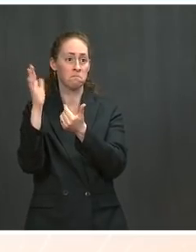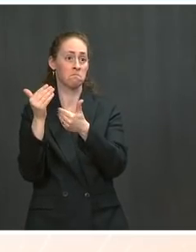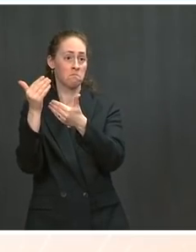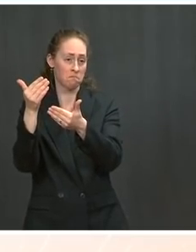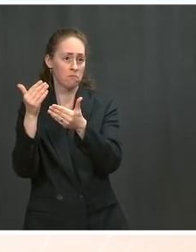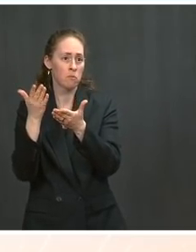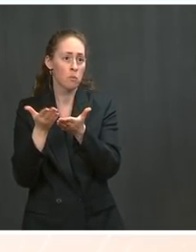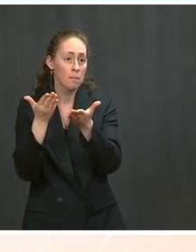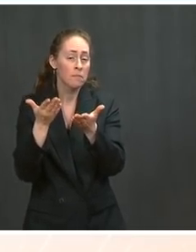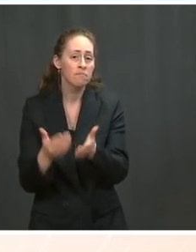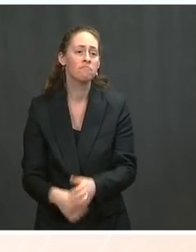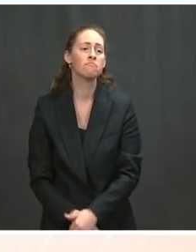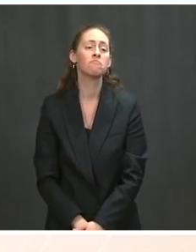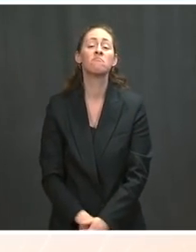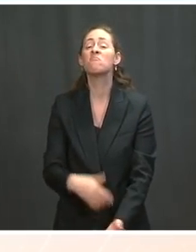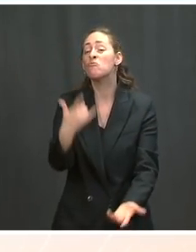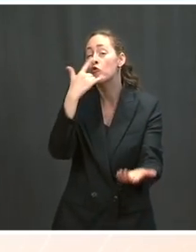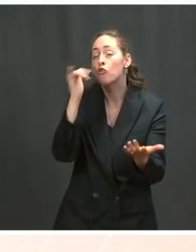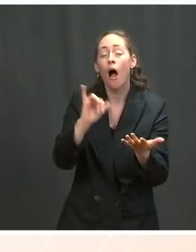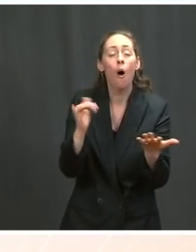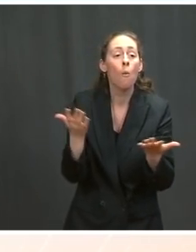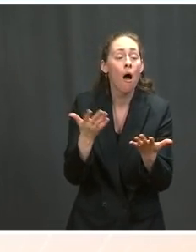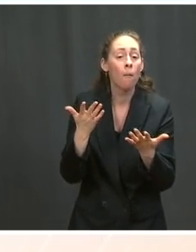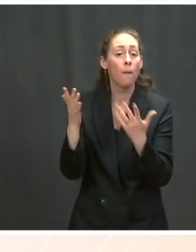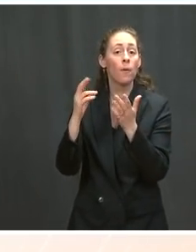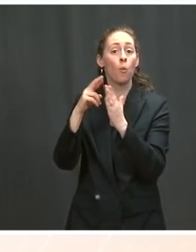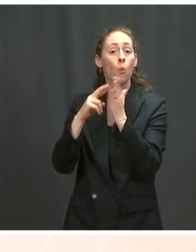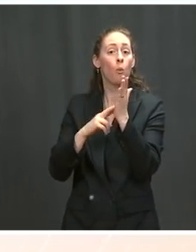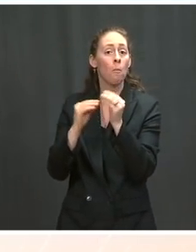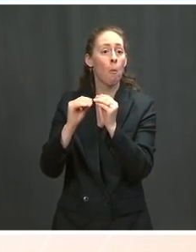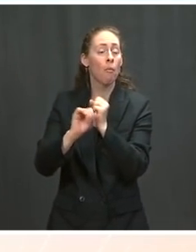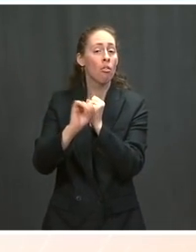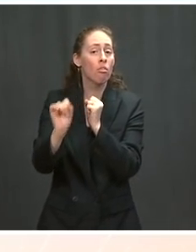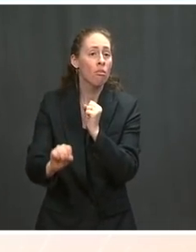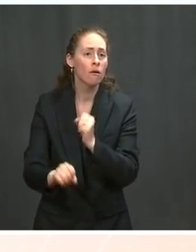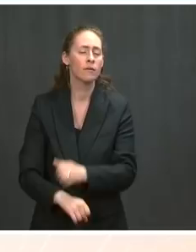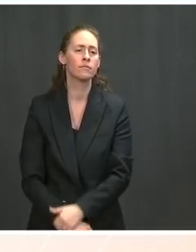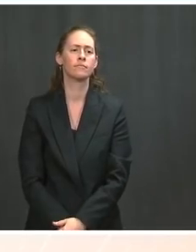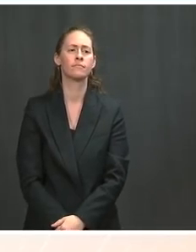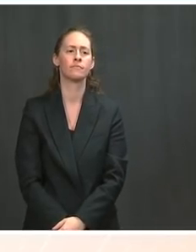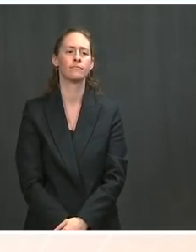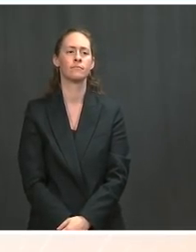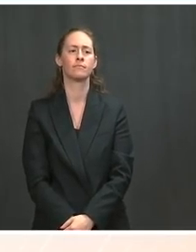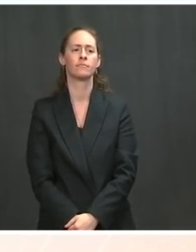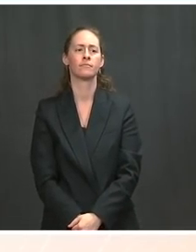If we don't make the decision to -- to extend it, obviously we'll have to figure out how to continue to help renters.